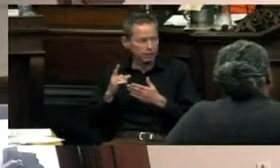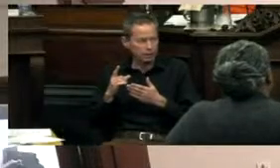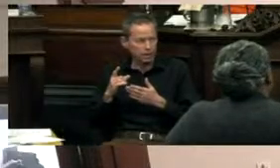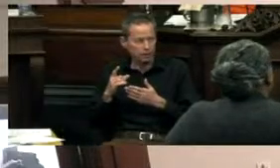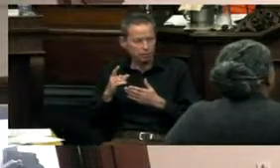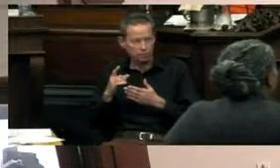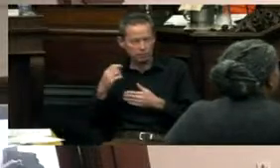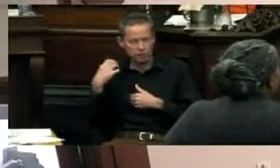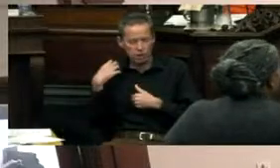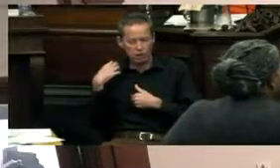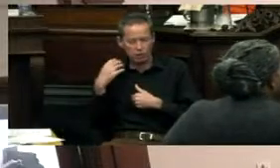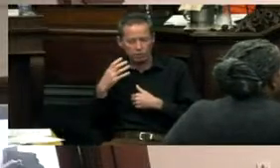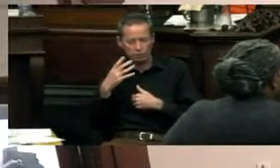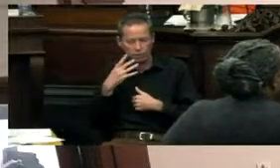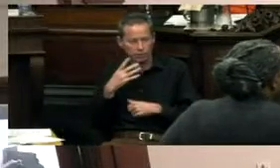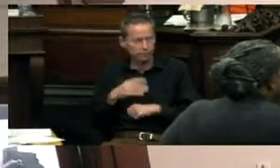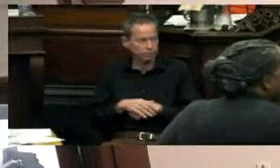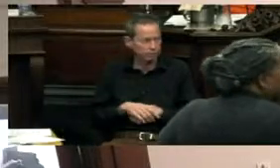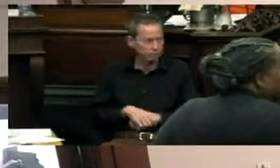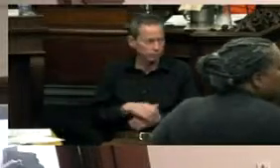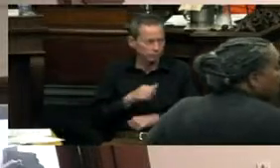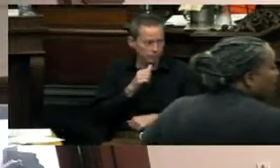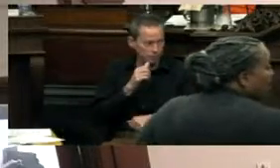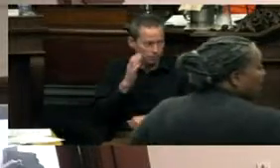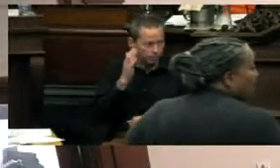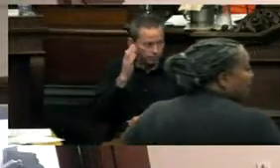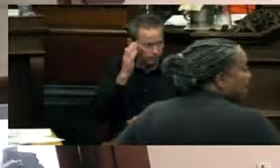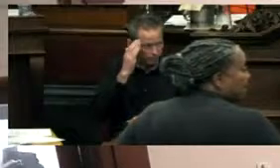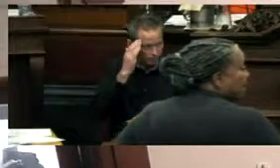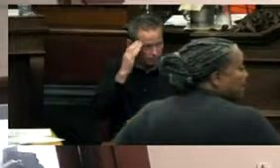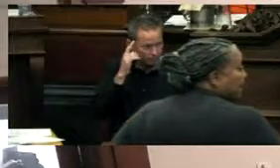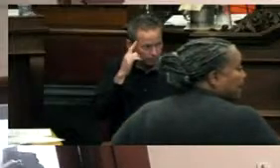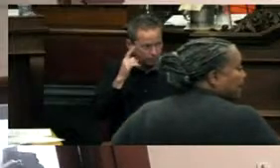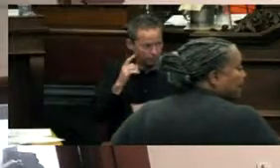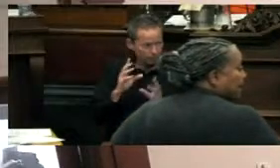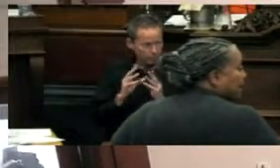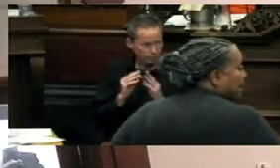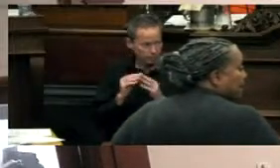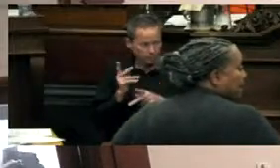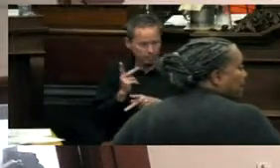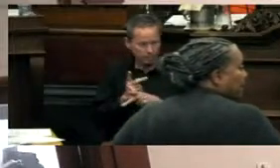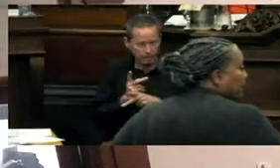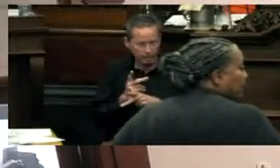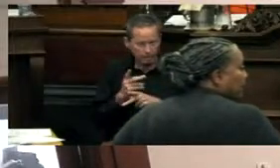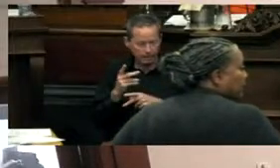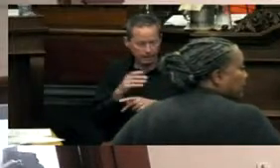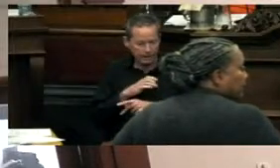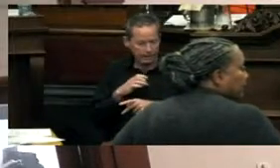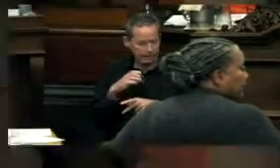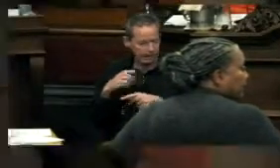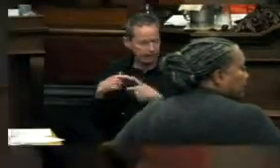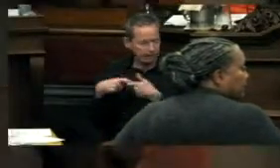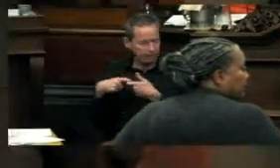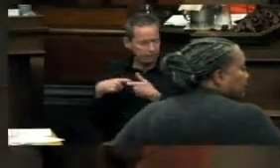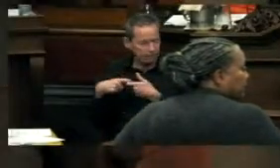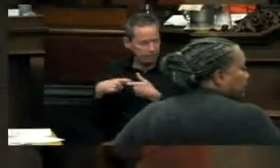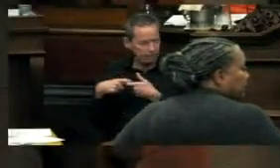through a vote, or is that strictly something that is at the purview of the chair? I'm